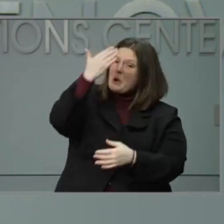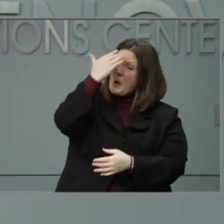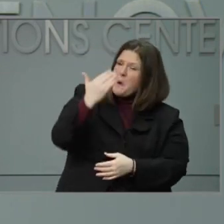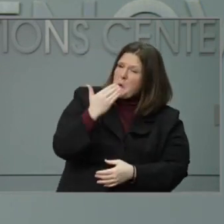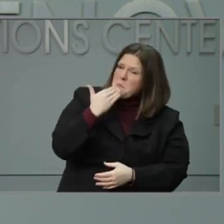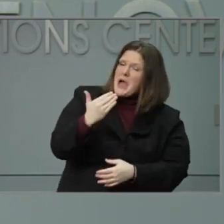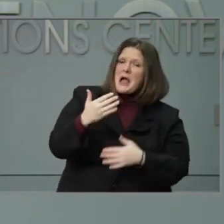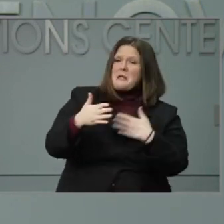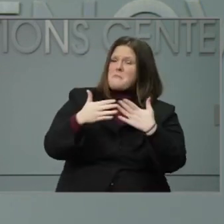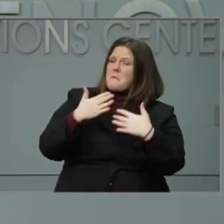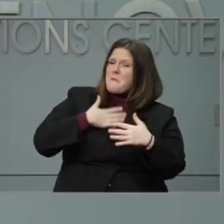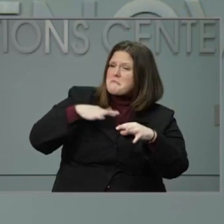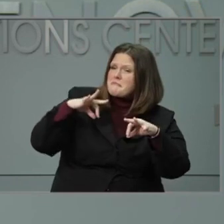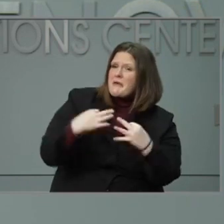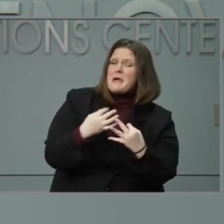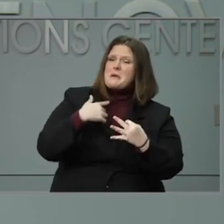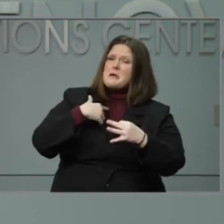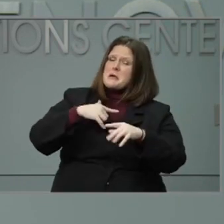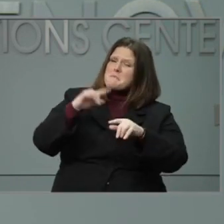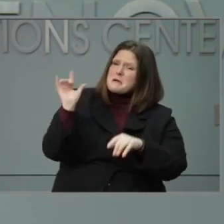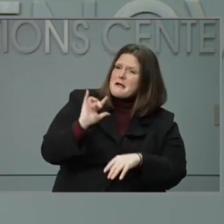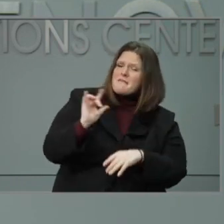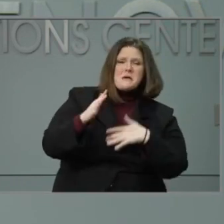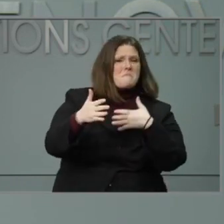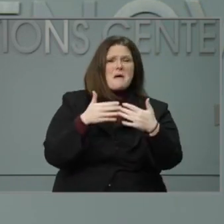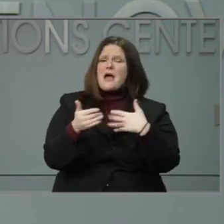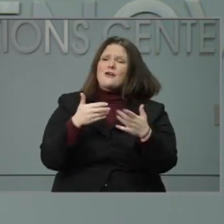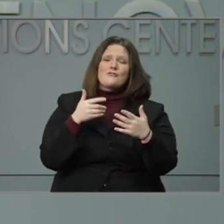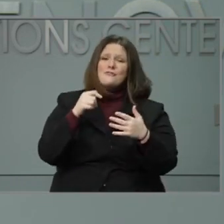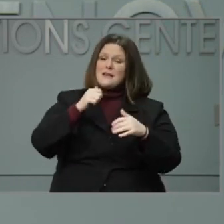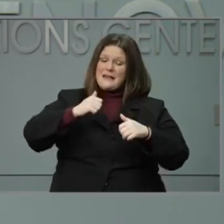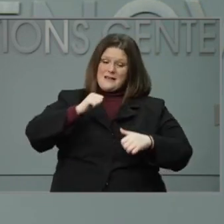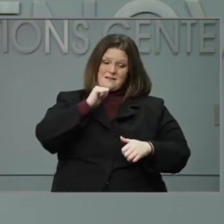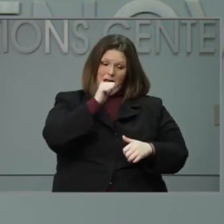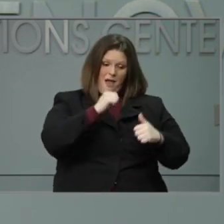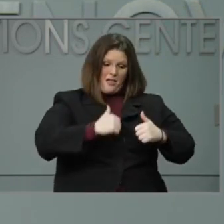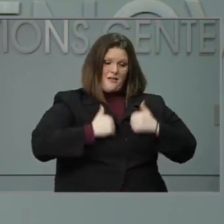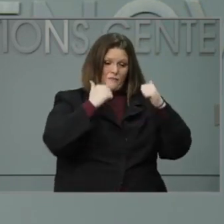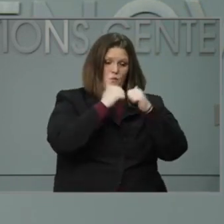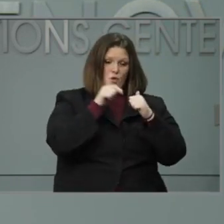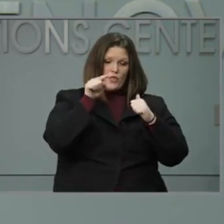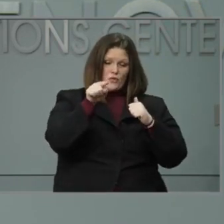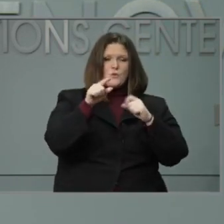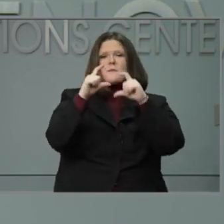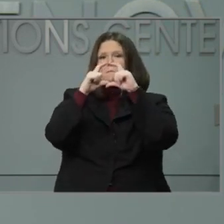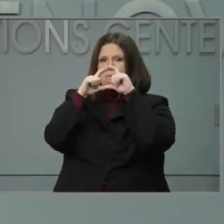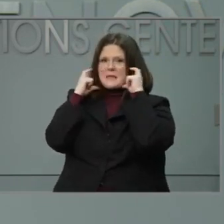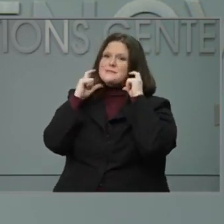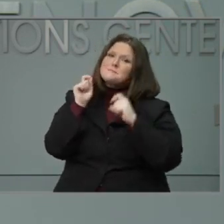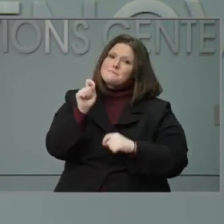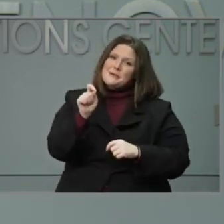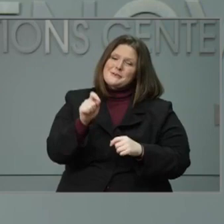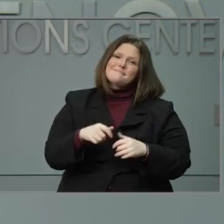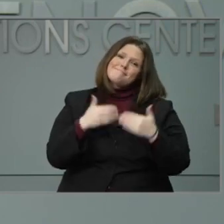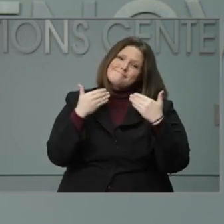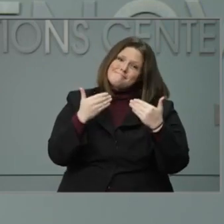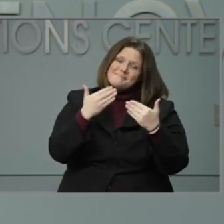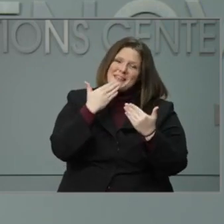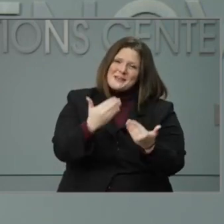HOLIDAY SEASON. REMEMBER, IT IS NOT HOW WELL YOU KNOW SOMEONE WHEN IT COMES TO WEARING A MASK. IF THEY DON'T LIVE WITH YOU, GET BEHIND THE MASK.